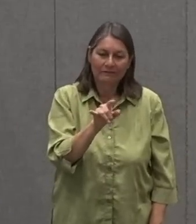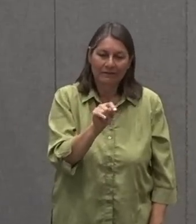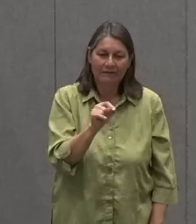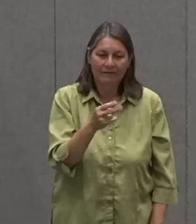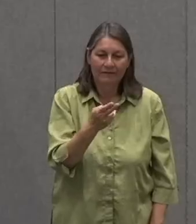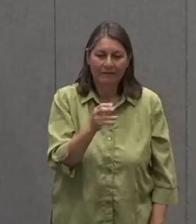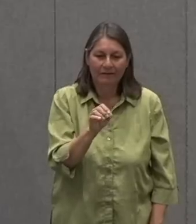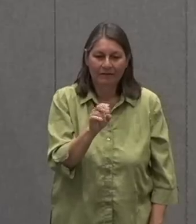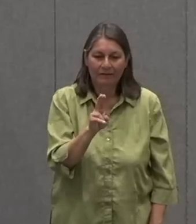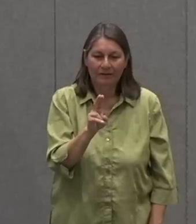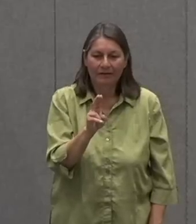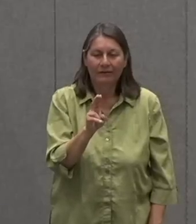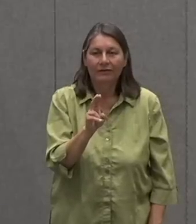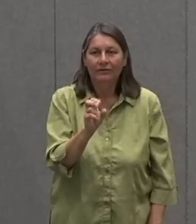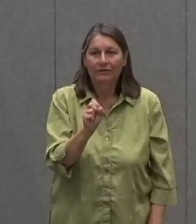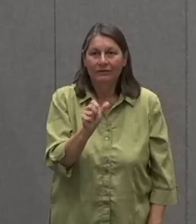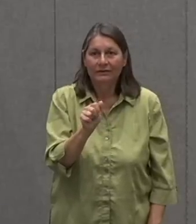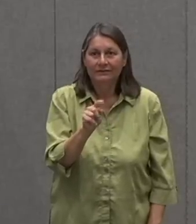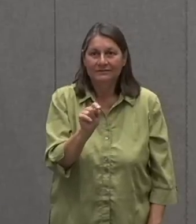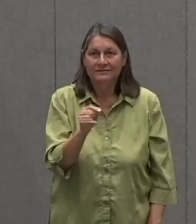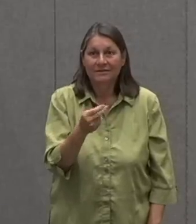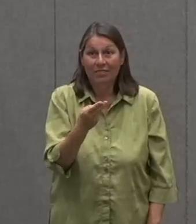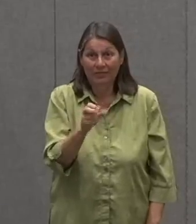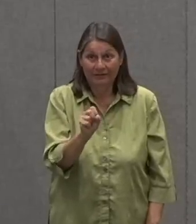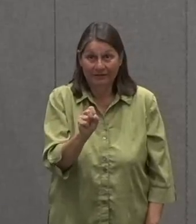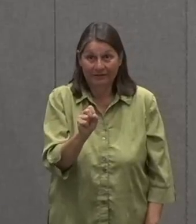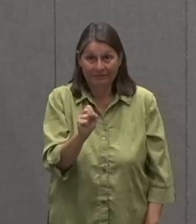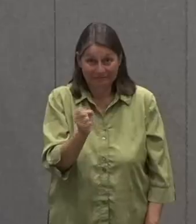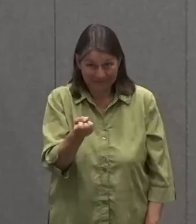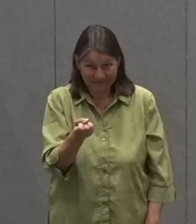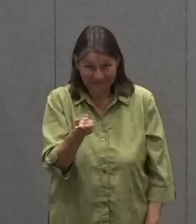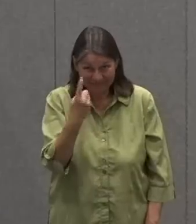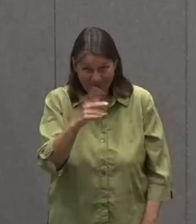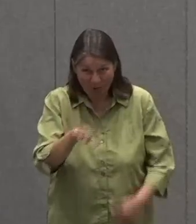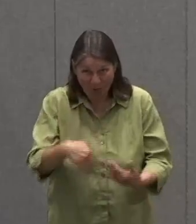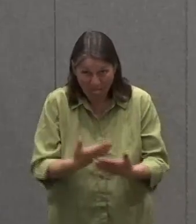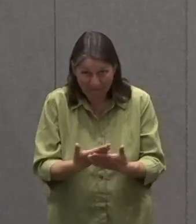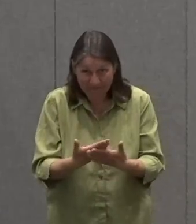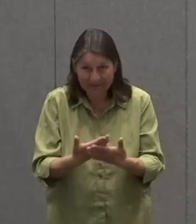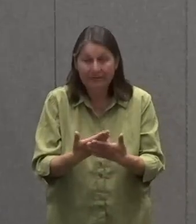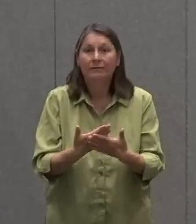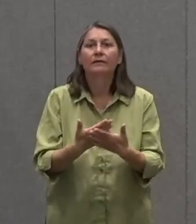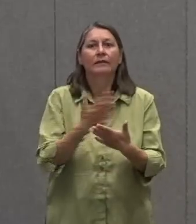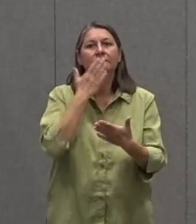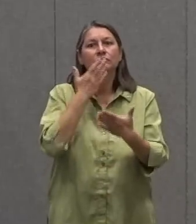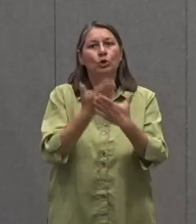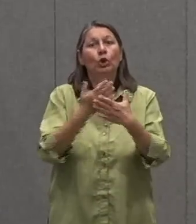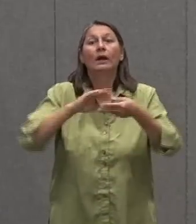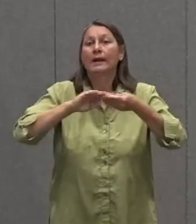Wow. Did you get all that? That's a good number to be working with today.